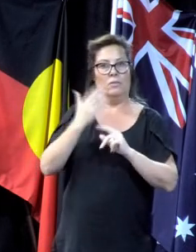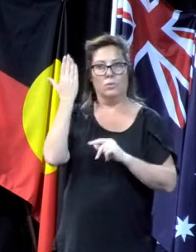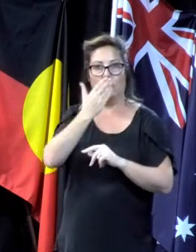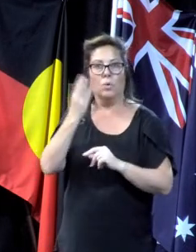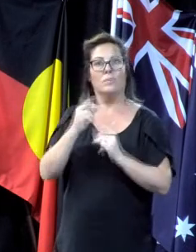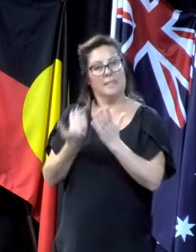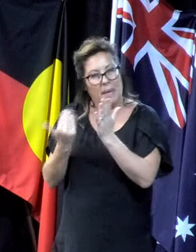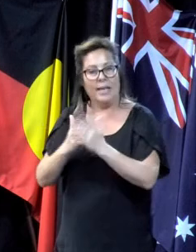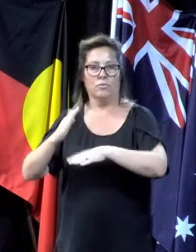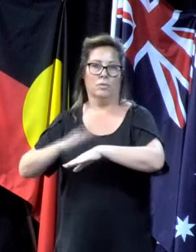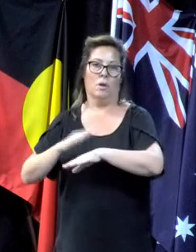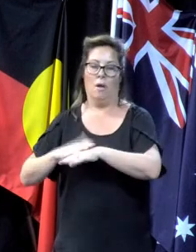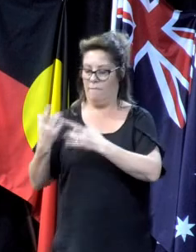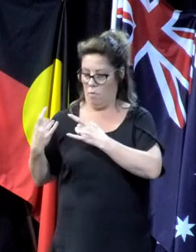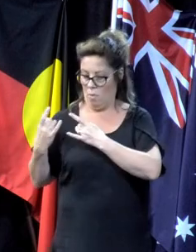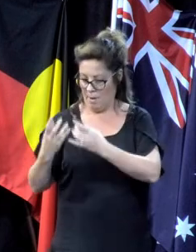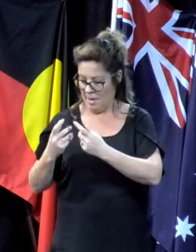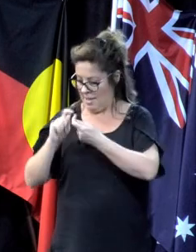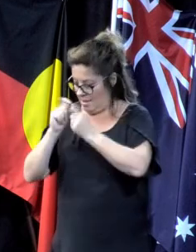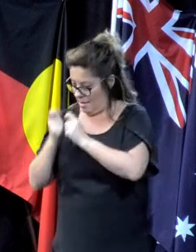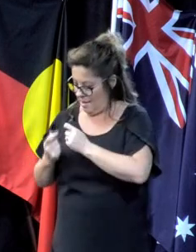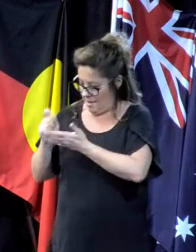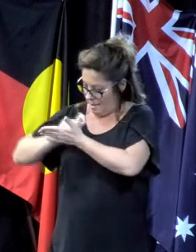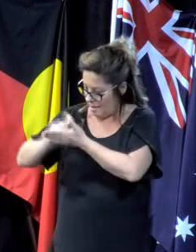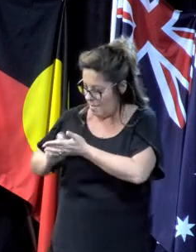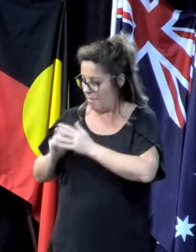instructional and the access adjustments and modification for students with